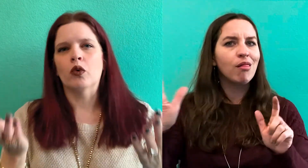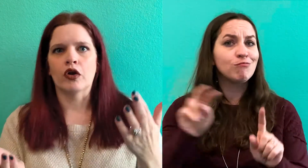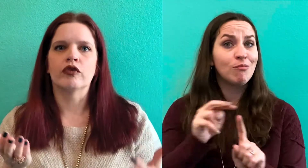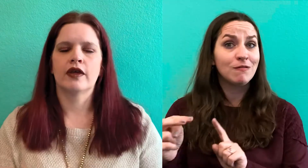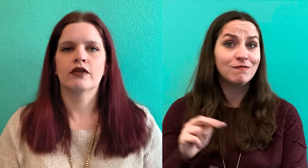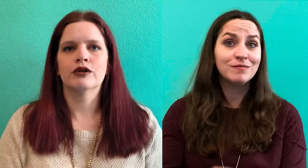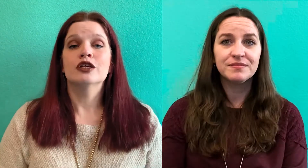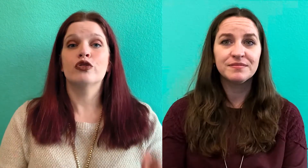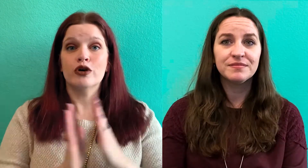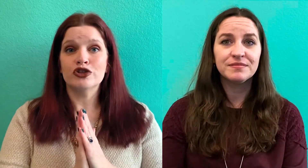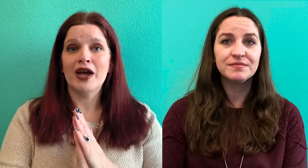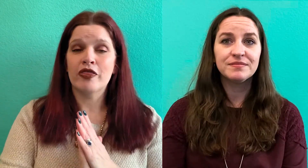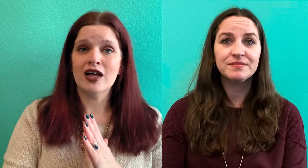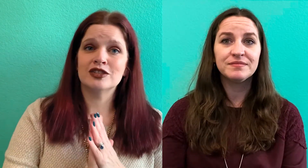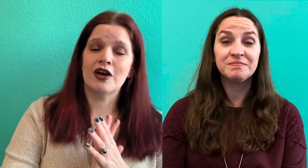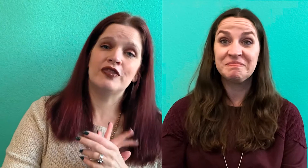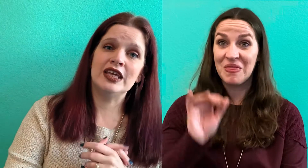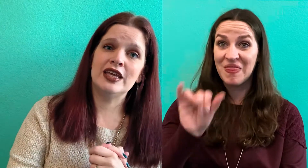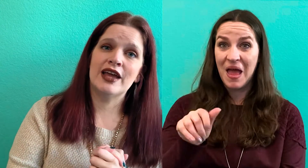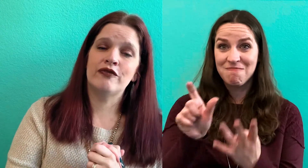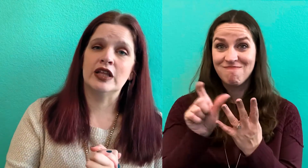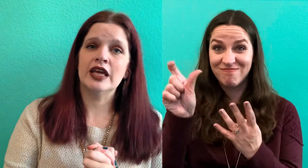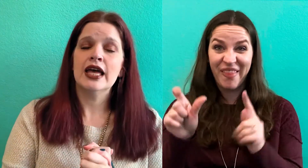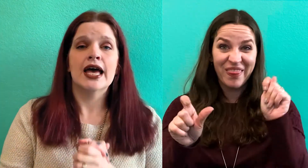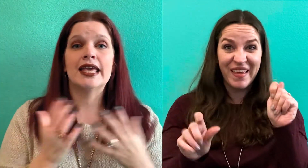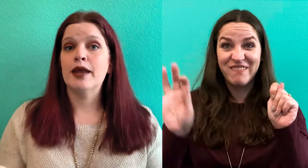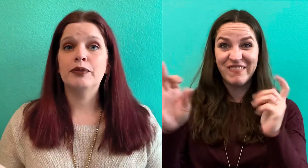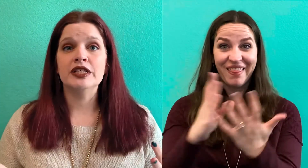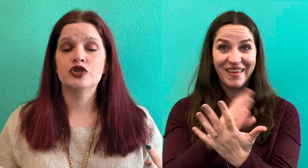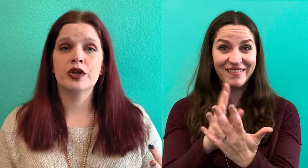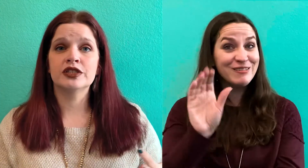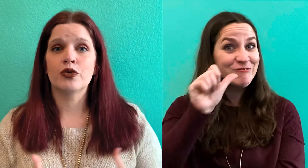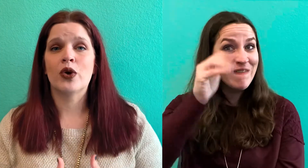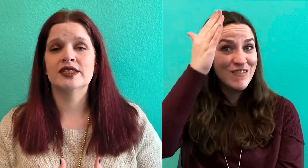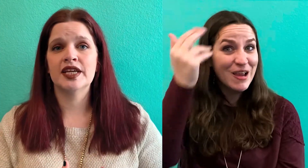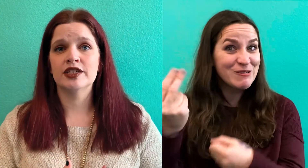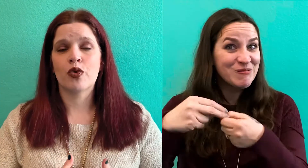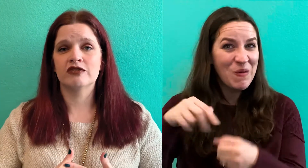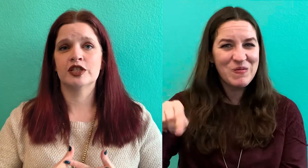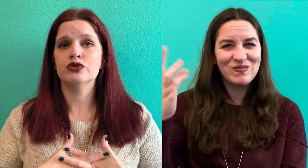one over the other. So those are my thoughts on thinking and feeling. Again, please join us on Wednesday at 12:00 Central